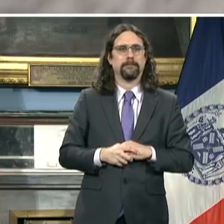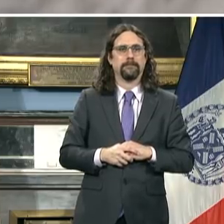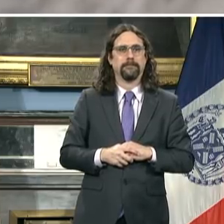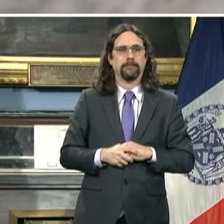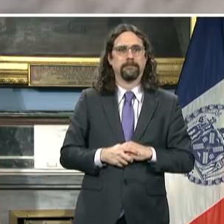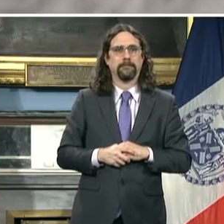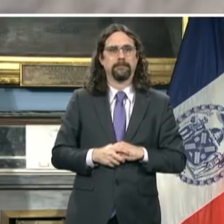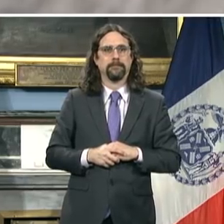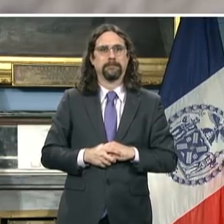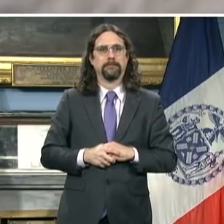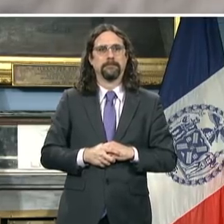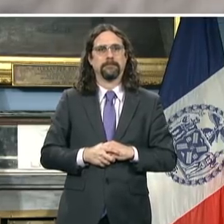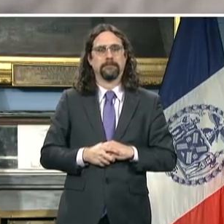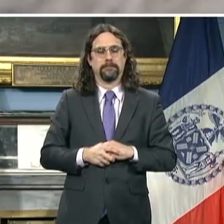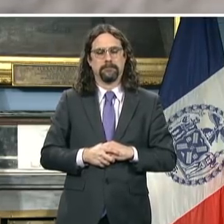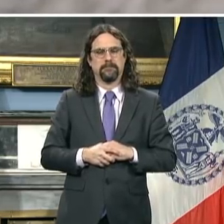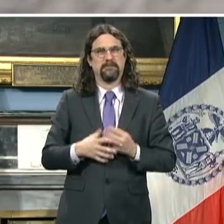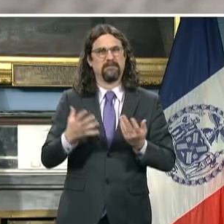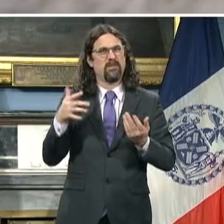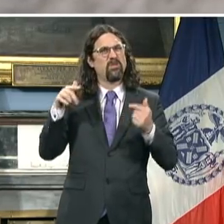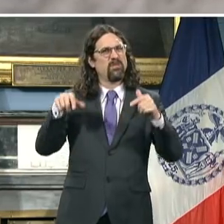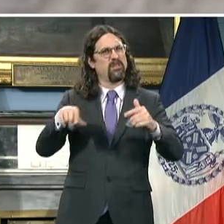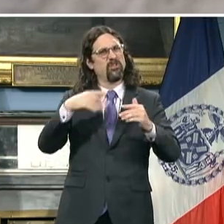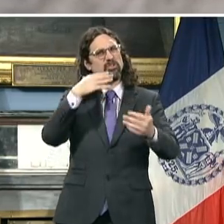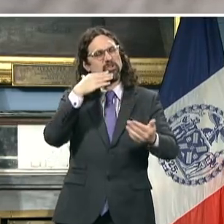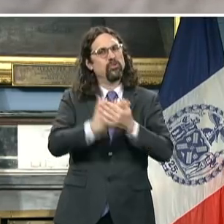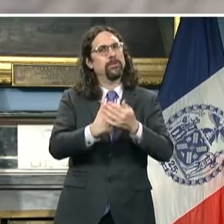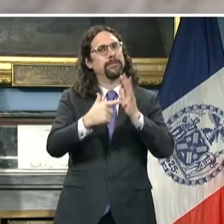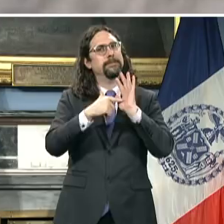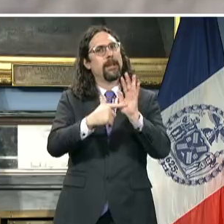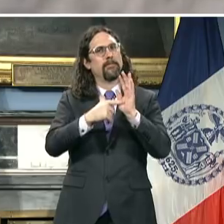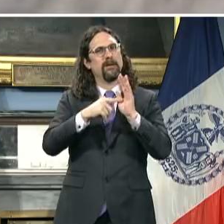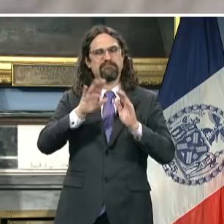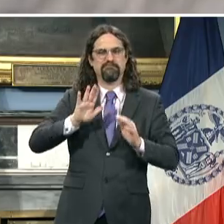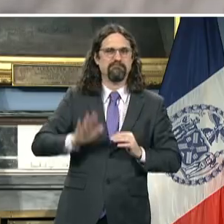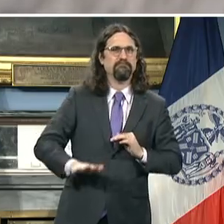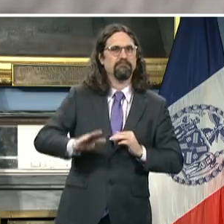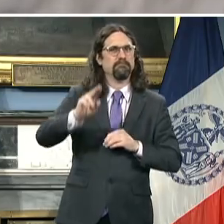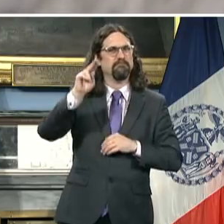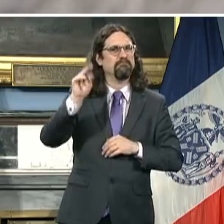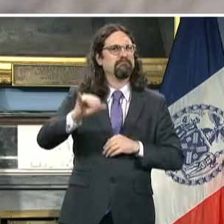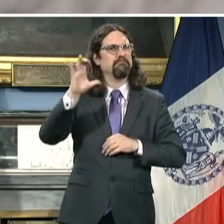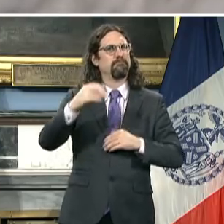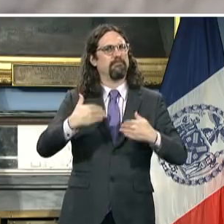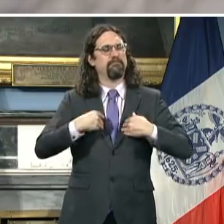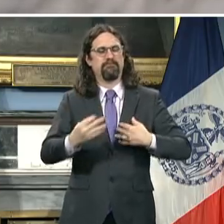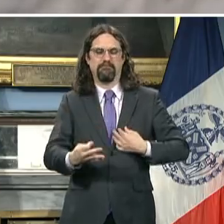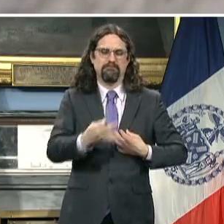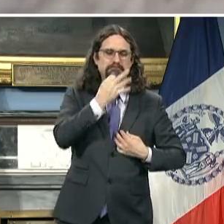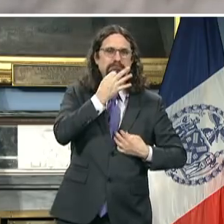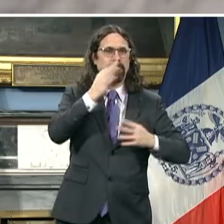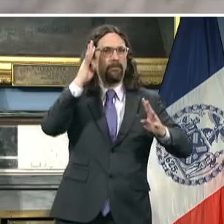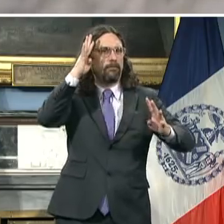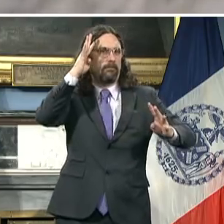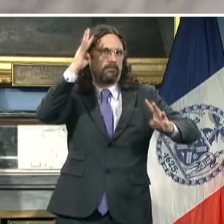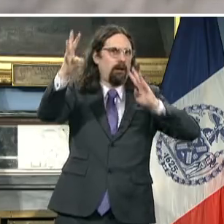AND THIS INGENUITY ARE NEW YORK TRAITS. IT'S NOT SUIRPRSGIN TOUS AS NEW YORKERS TO